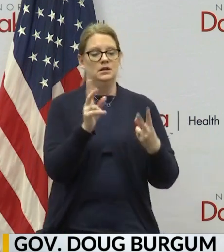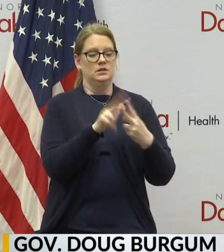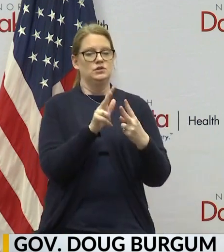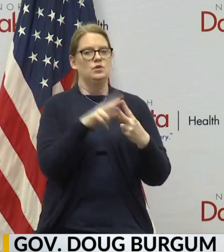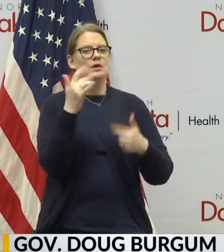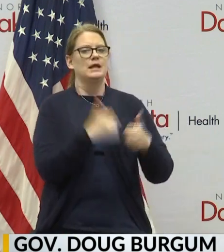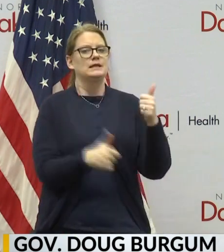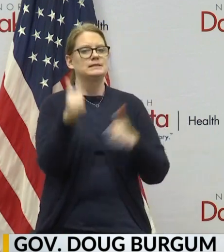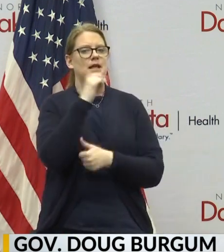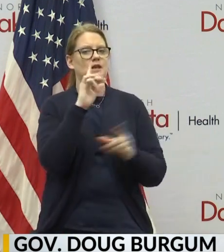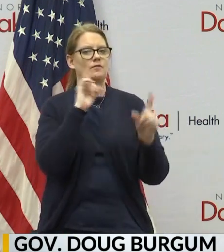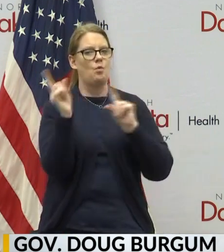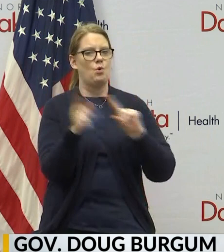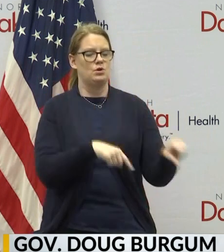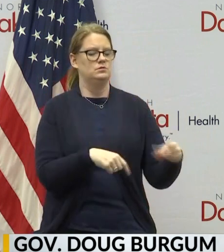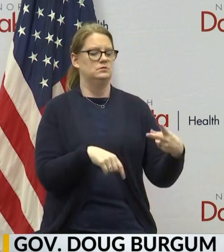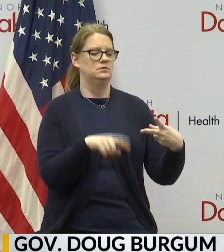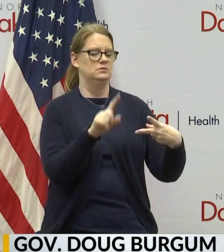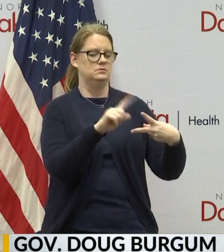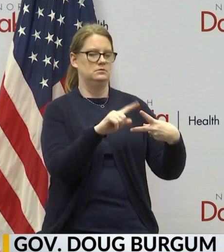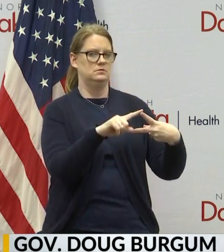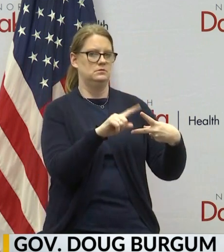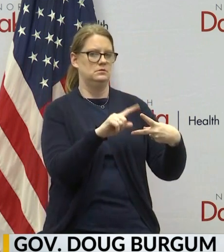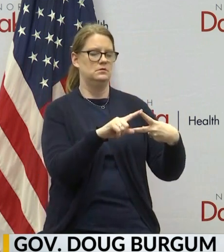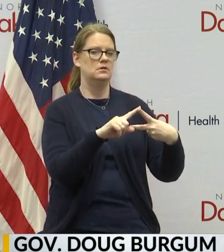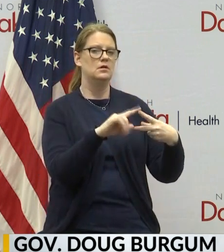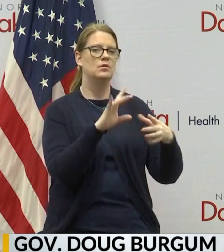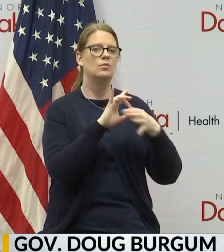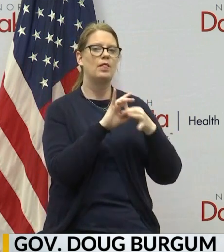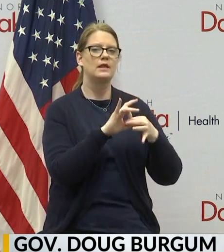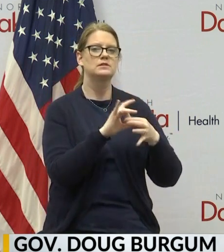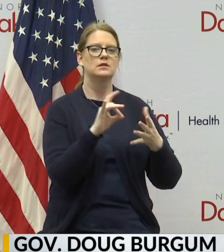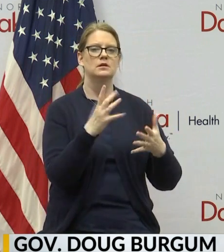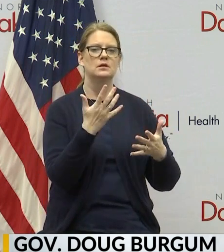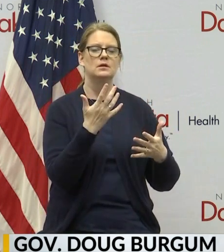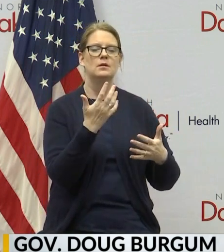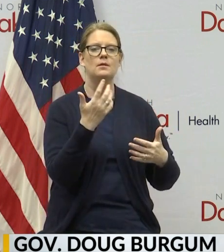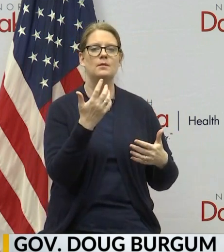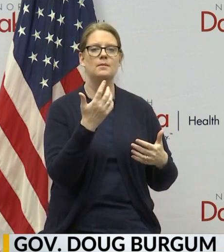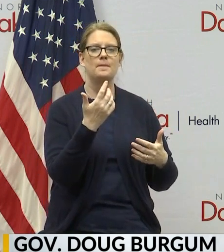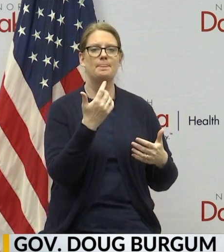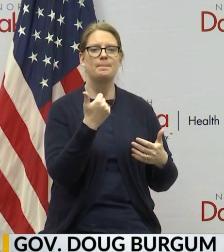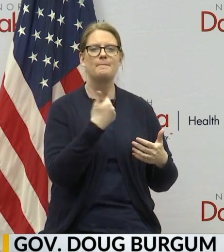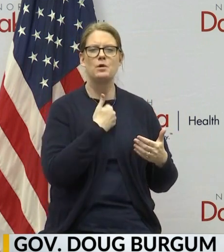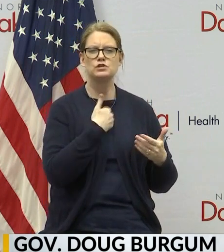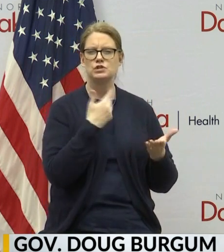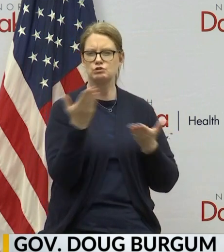THE STATE COMING FROM THE HOT SPOTS WILL SELF-ISOLATE FOUR 14 DAYS.